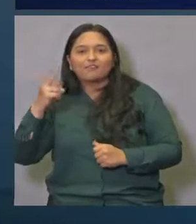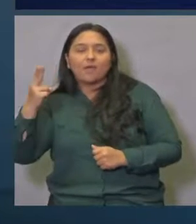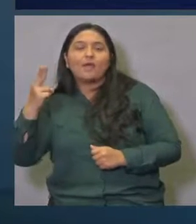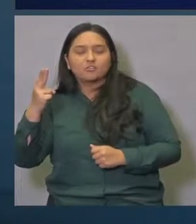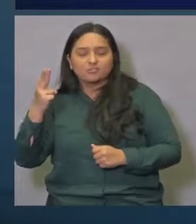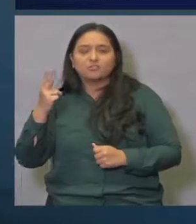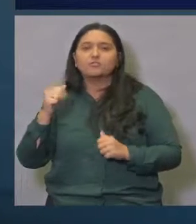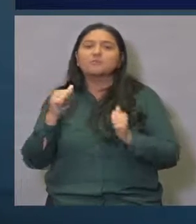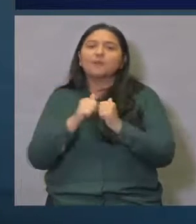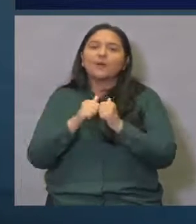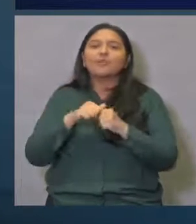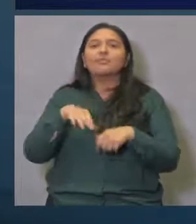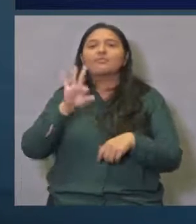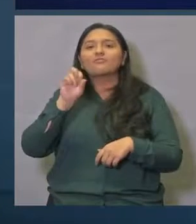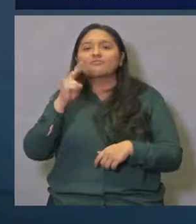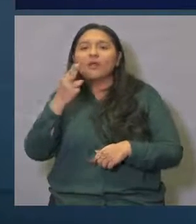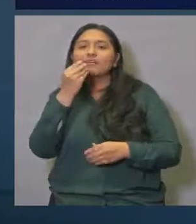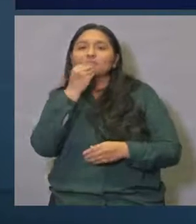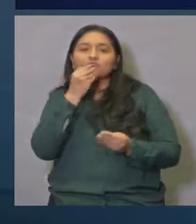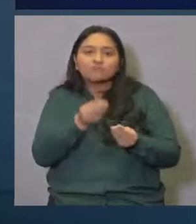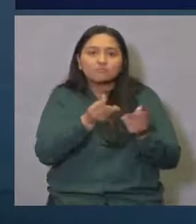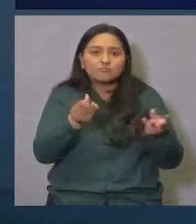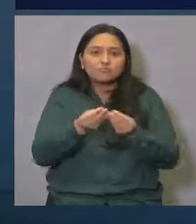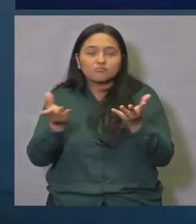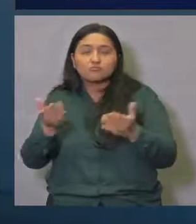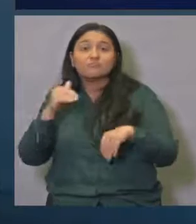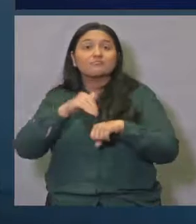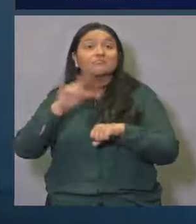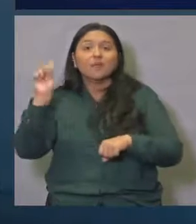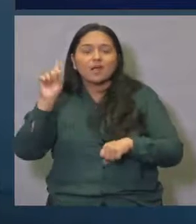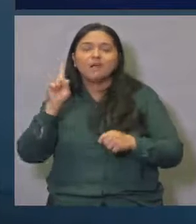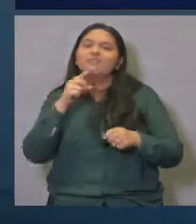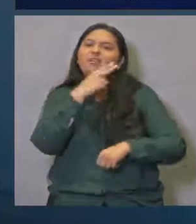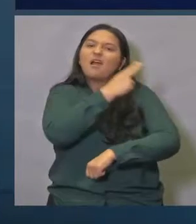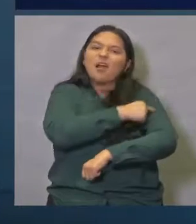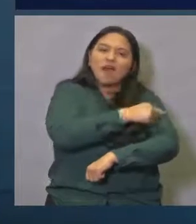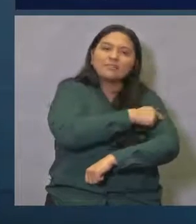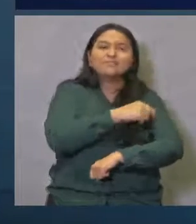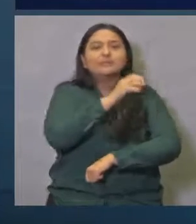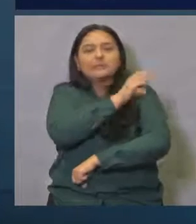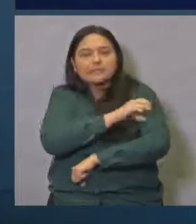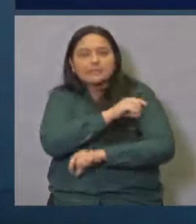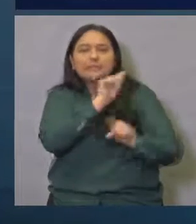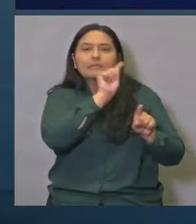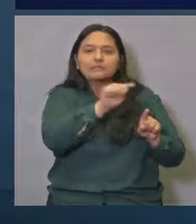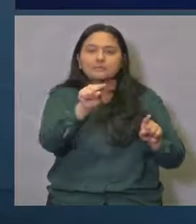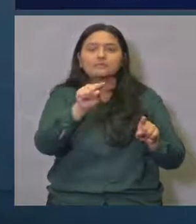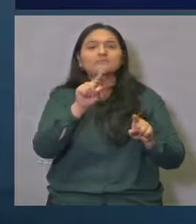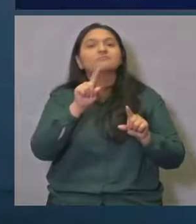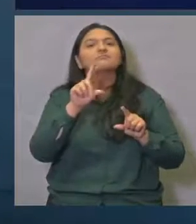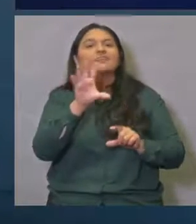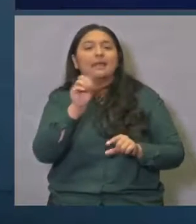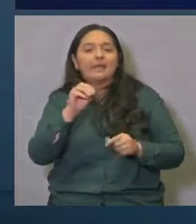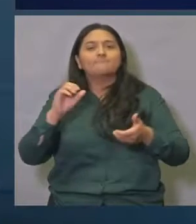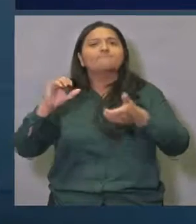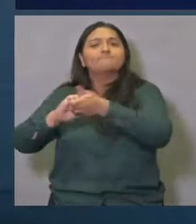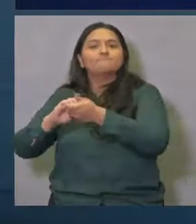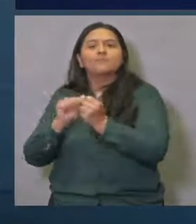AND CAL FRESH FOR FRESH PRODUCE